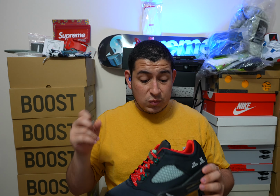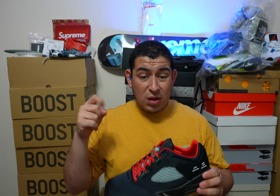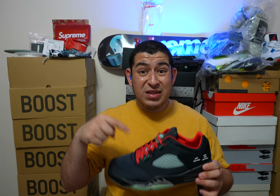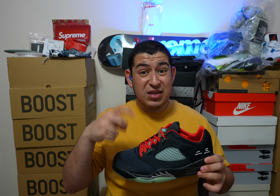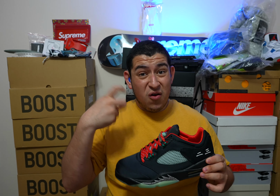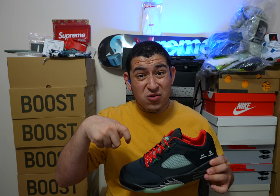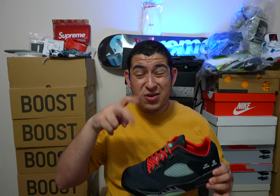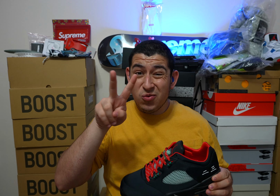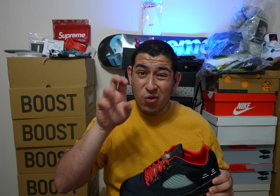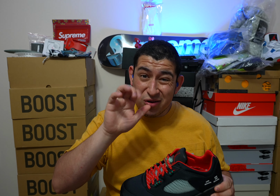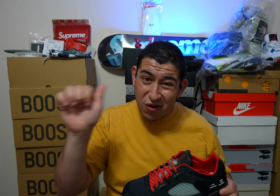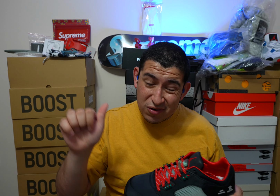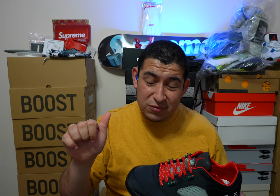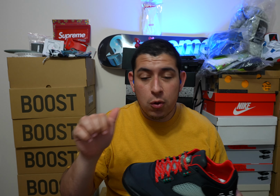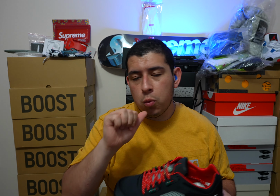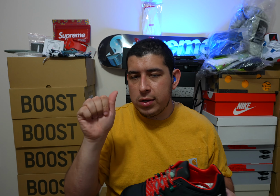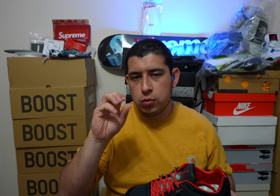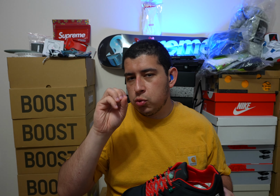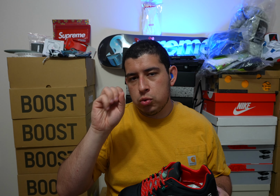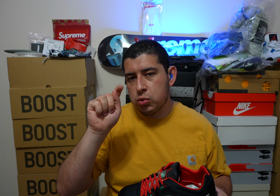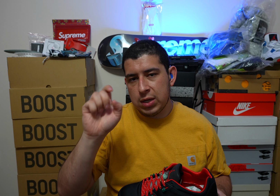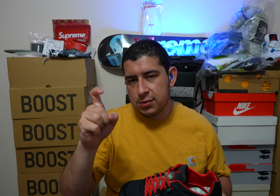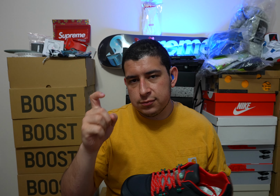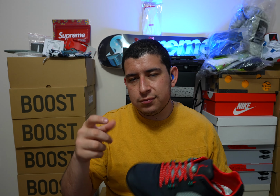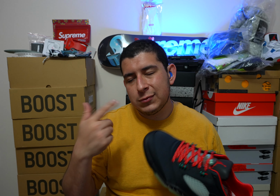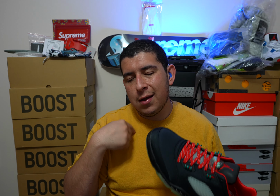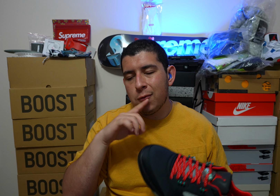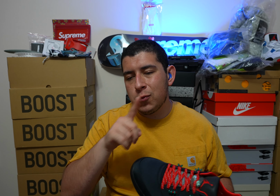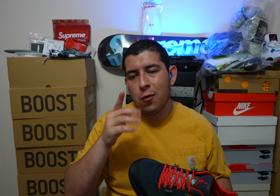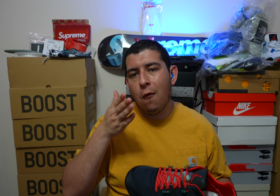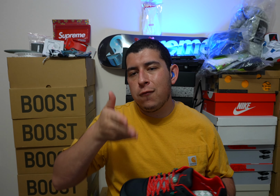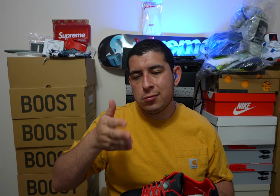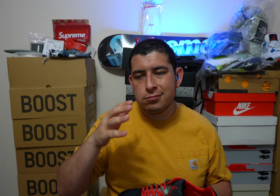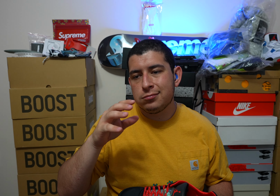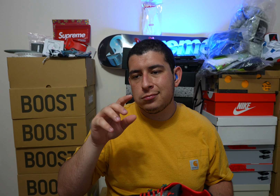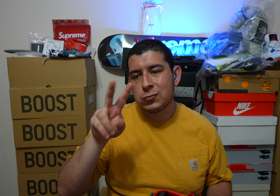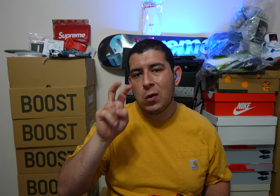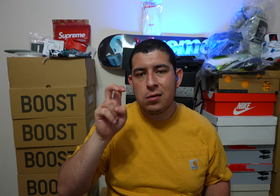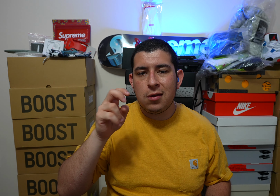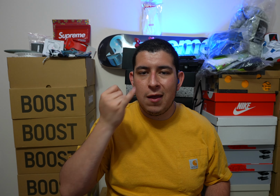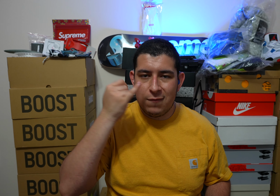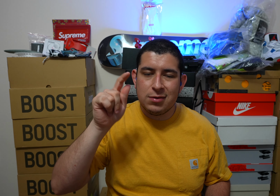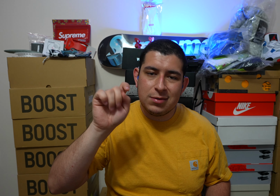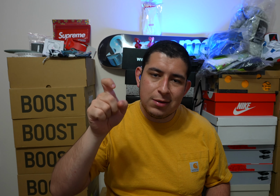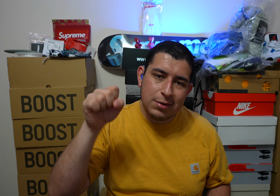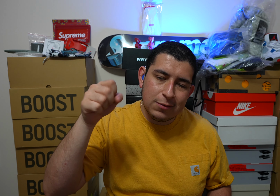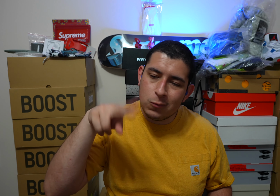I paid this for the retail-like $200 without tax.